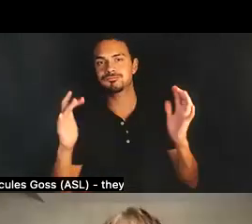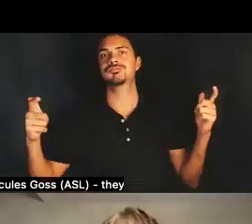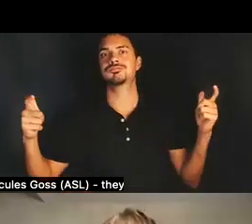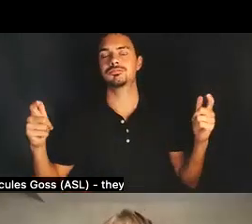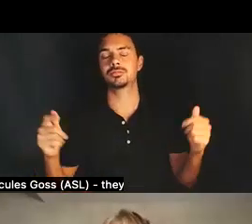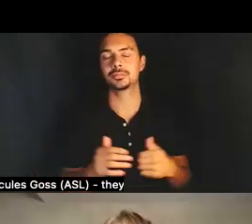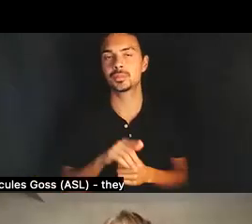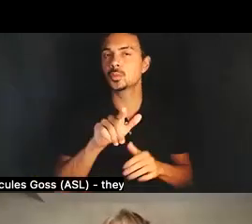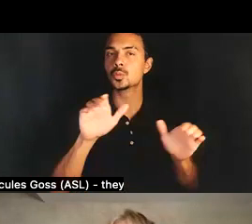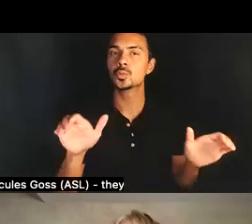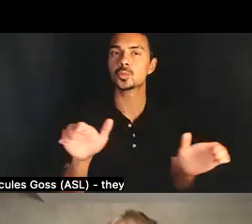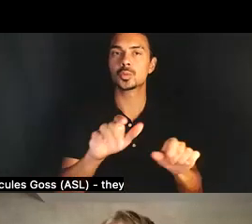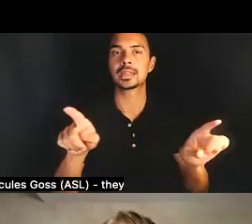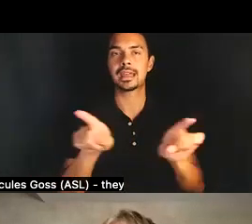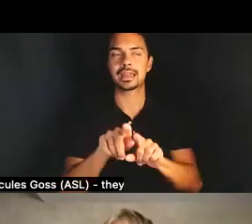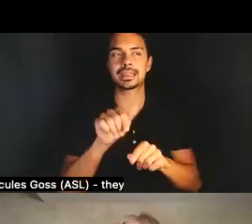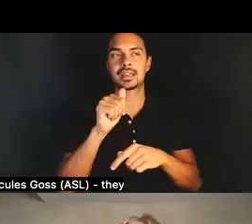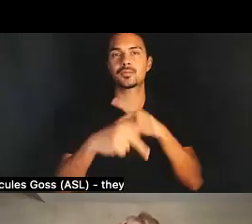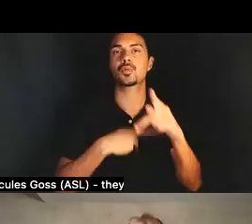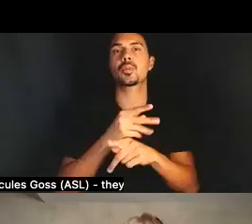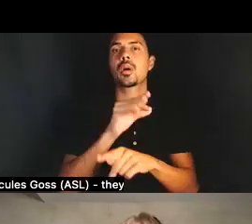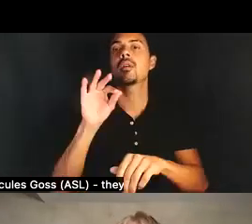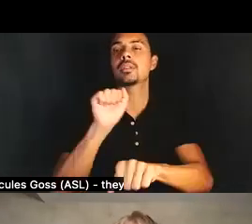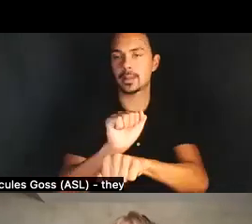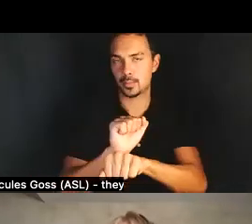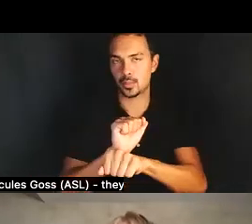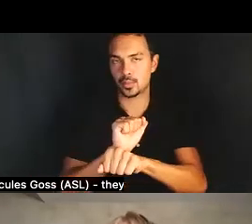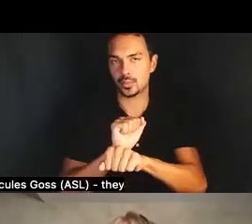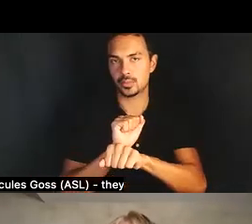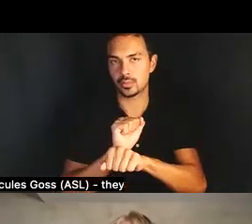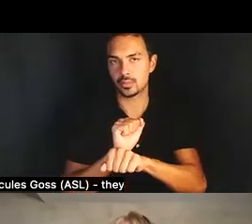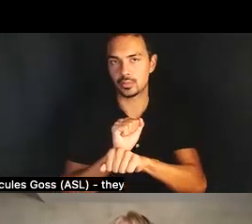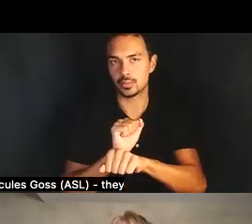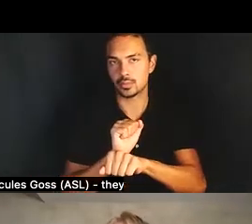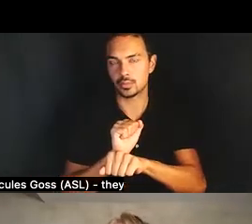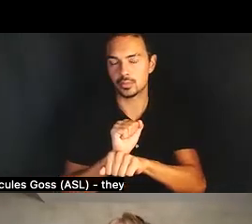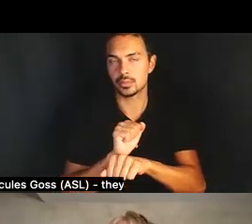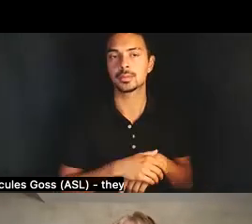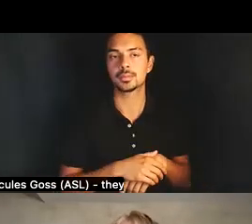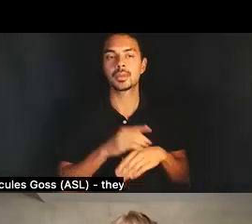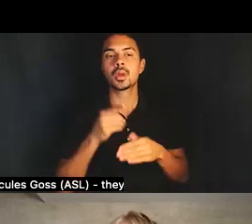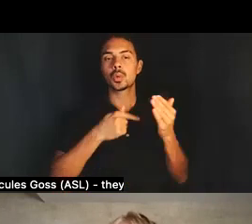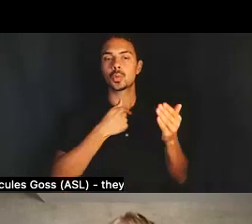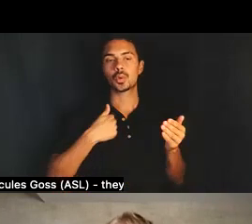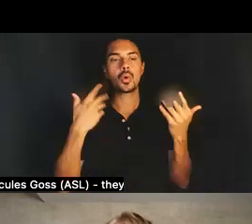and ways to network that do not have to feel like you are doing it as a form of labor